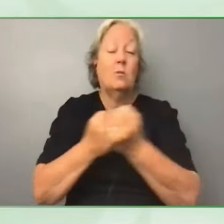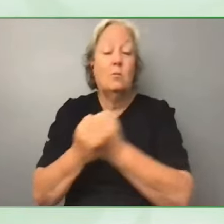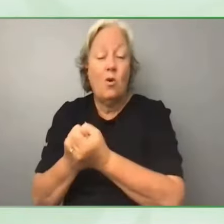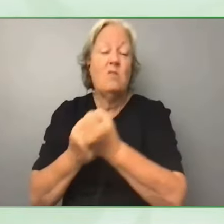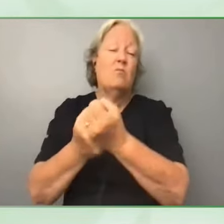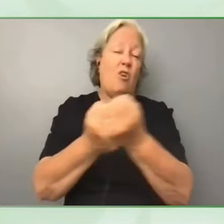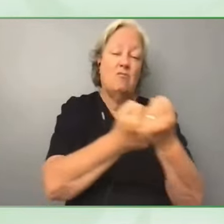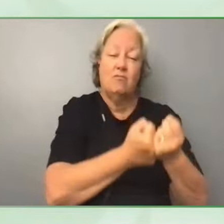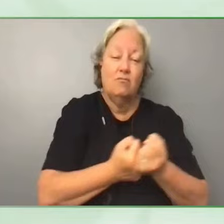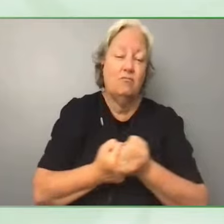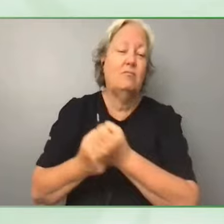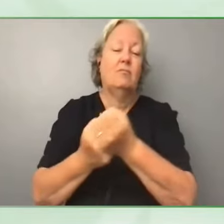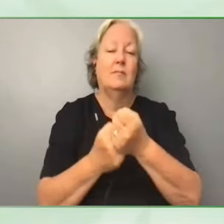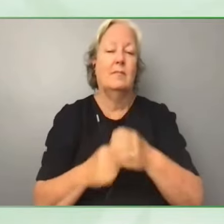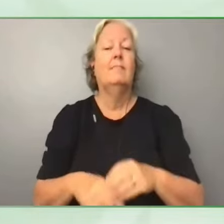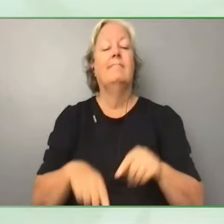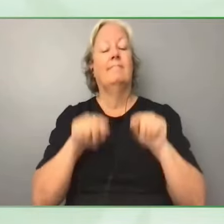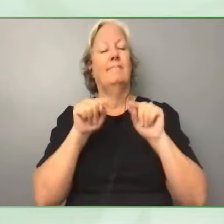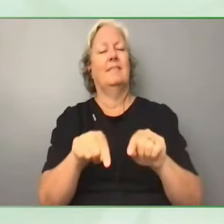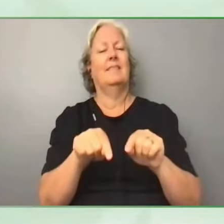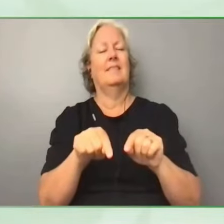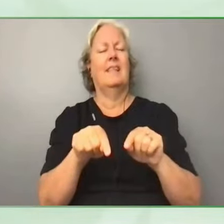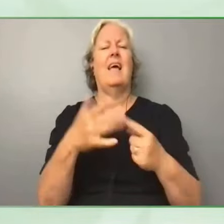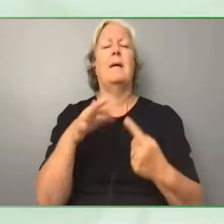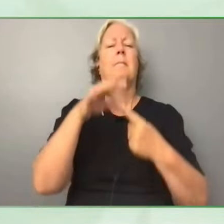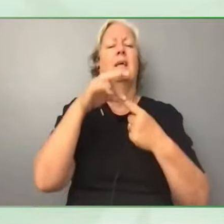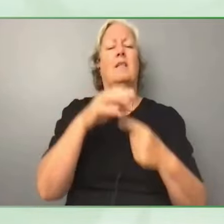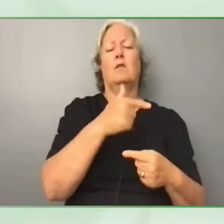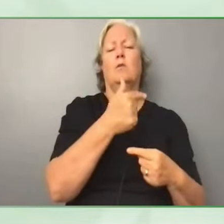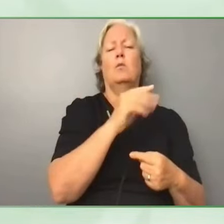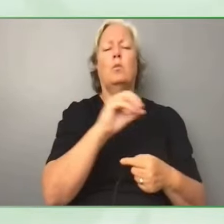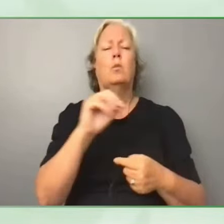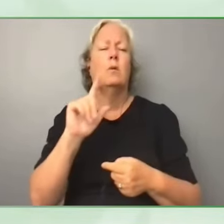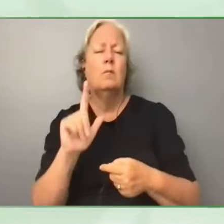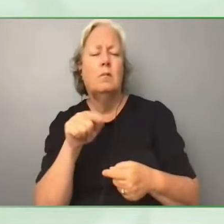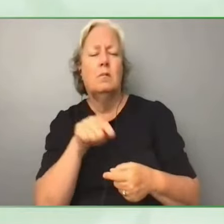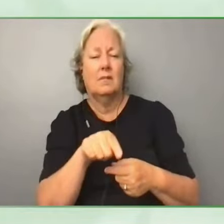tools encourage us to help these communities or groups and part of